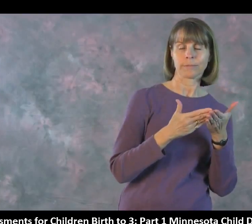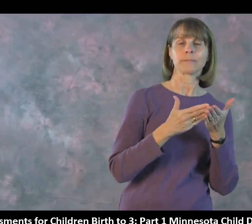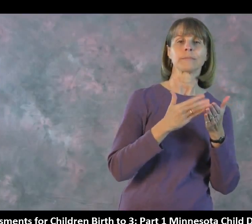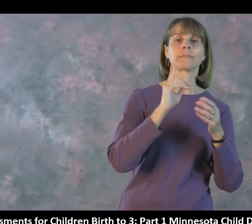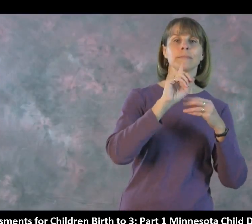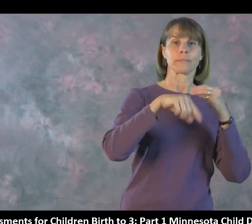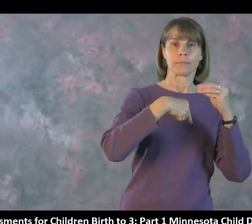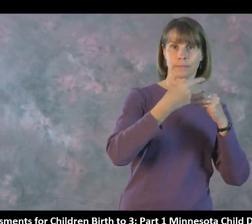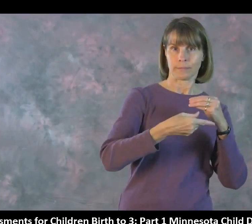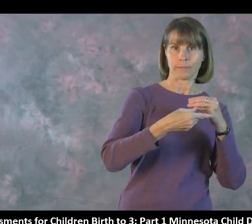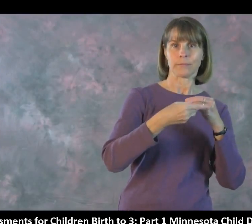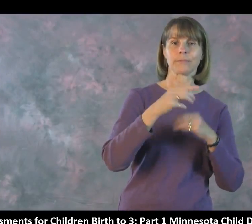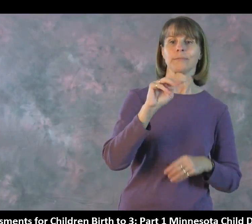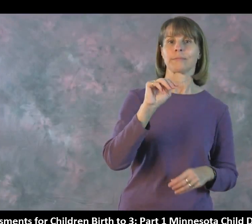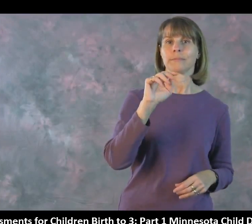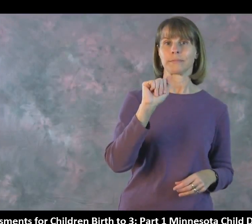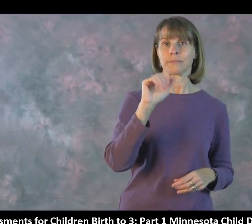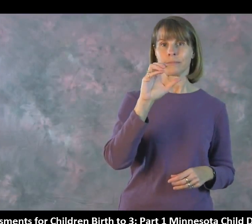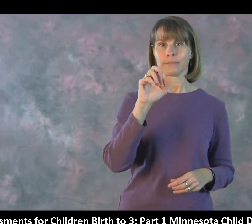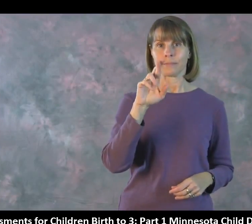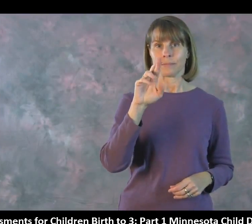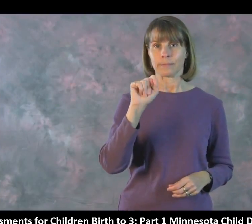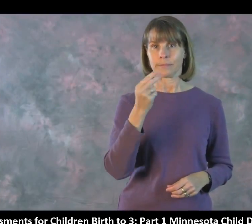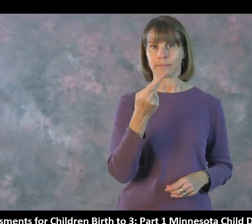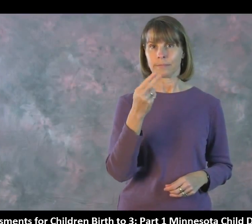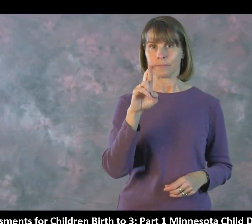In the third portion, we'll be talking about